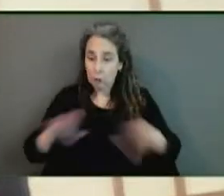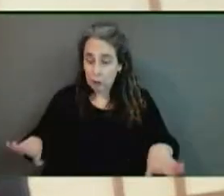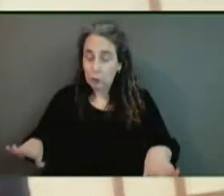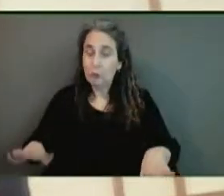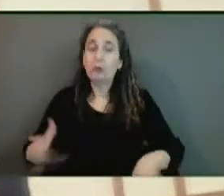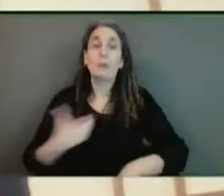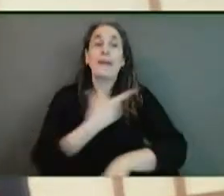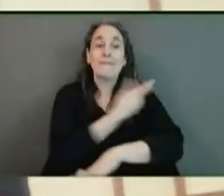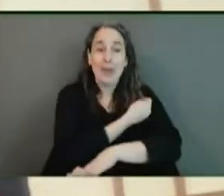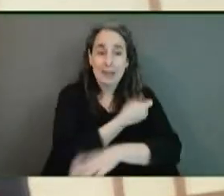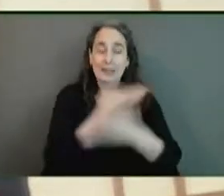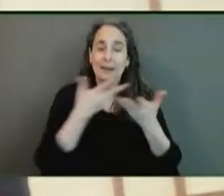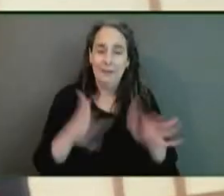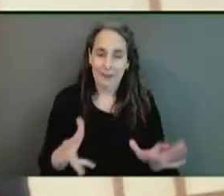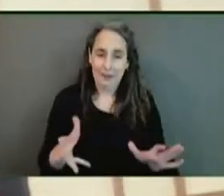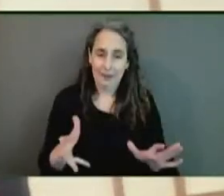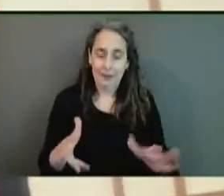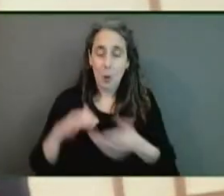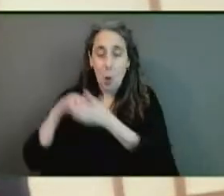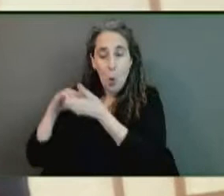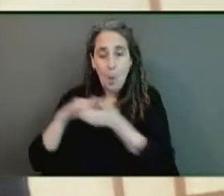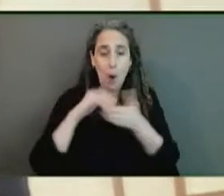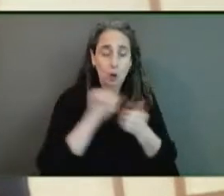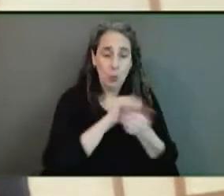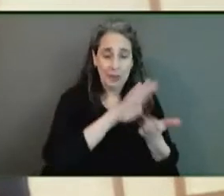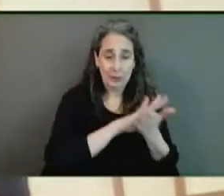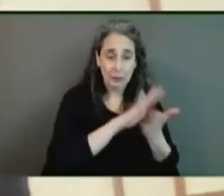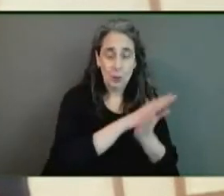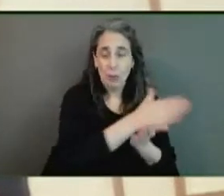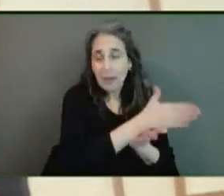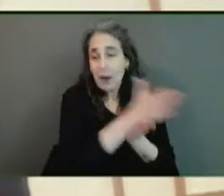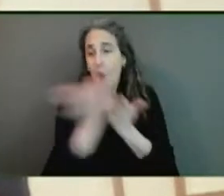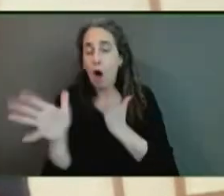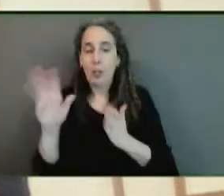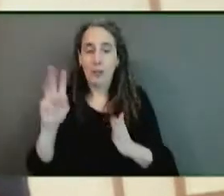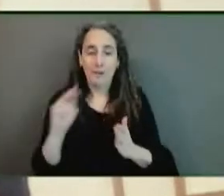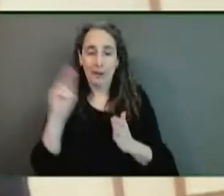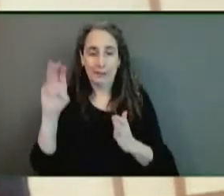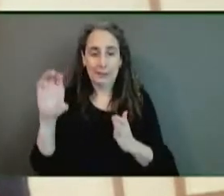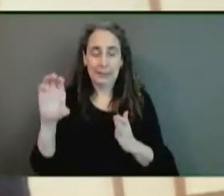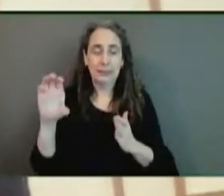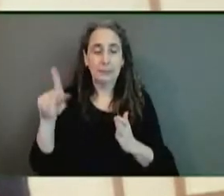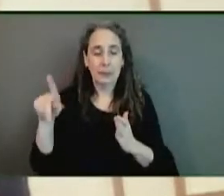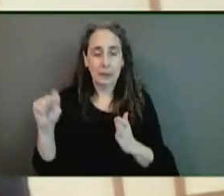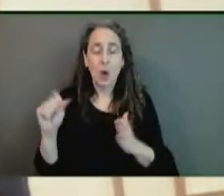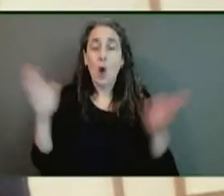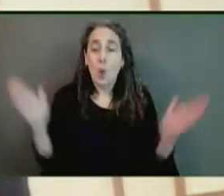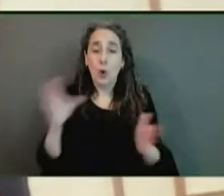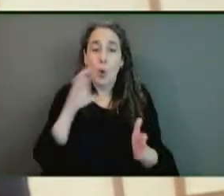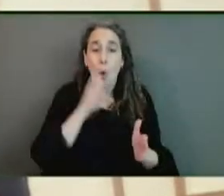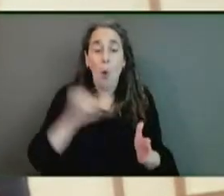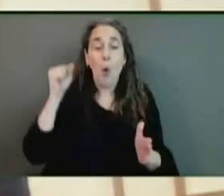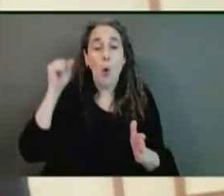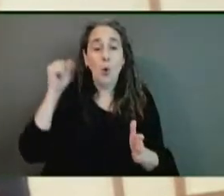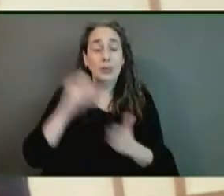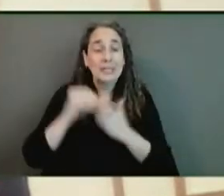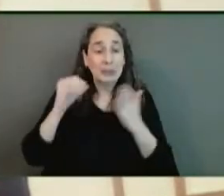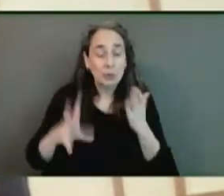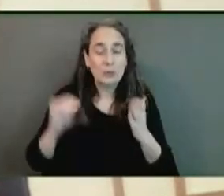I want to thank the families that have come to get their Children brought their Children to be vaccinated. So we're doing that in partnership with the